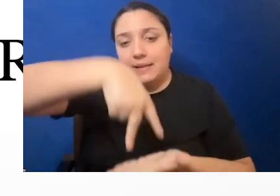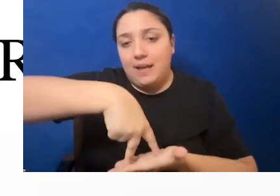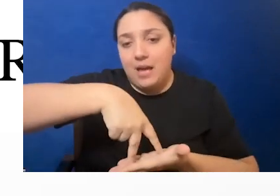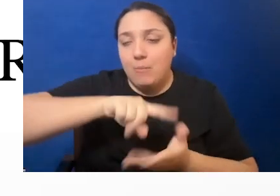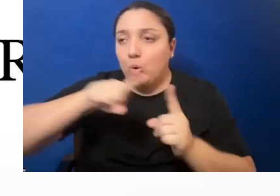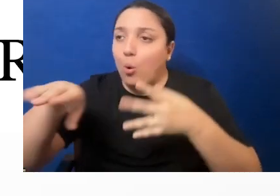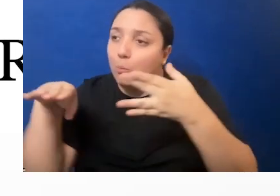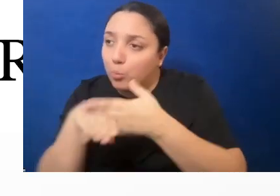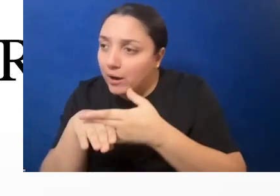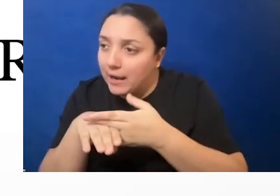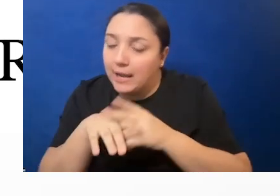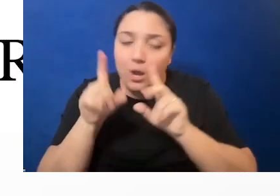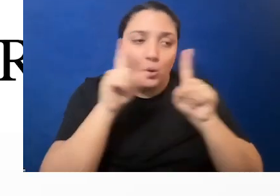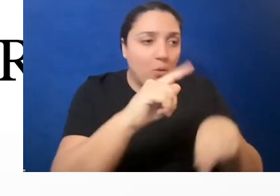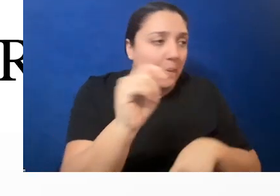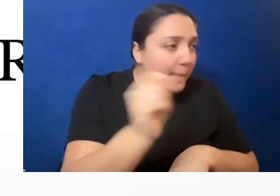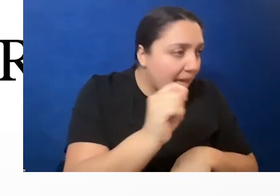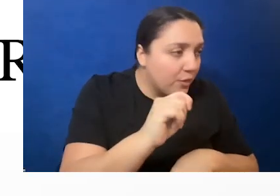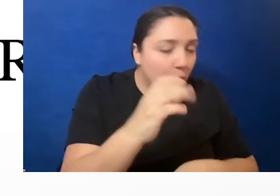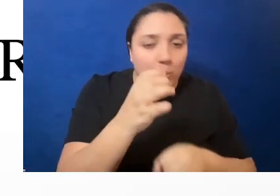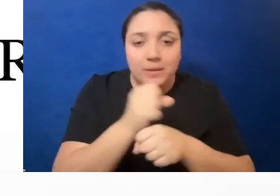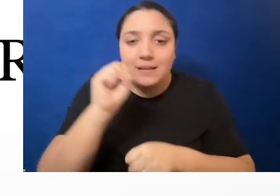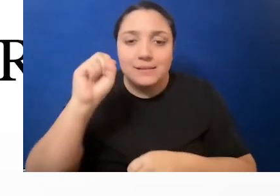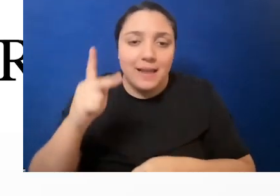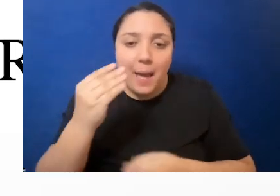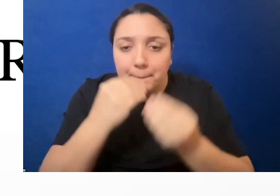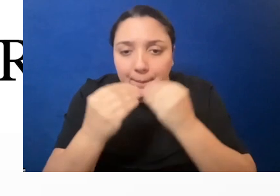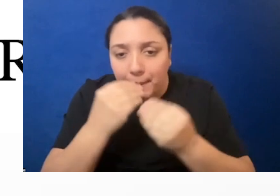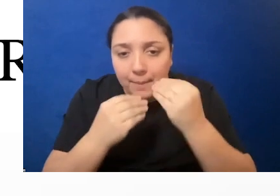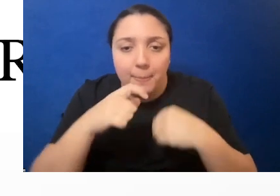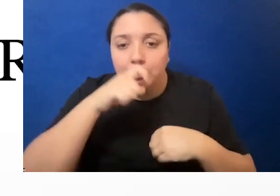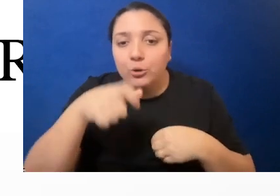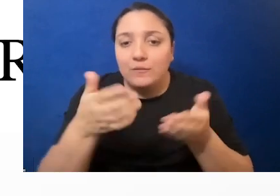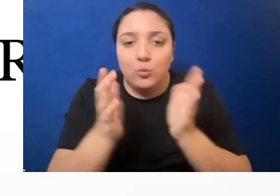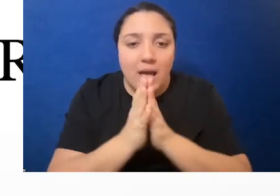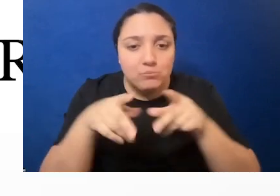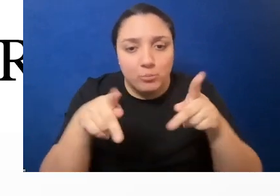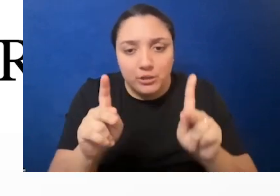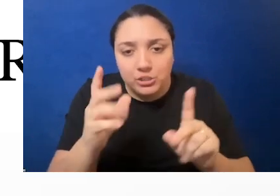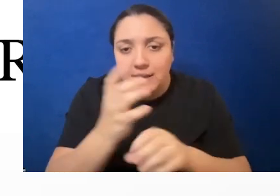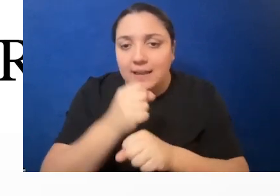ALLOWED, STAND UP, TAKE BREAKS, GO TO THE BATHROOM AND GET A SNACK. WITHOUT HAVING TO ASK PERMISSION